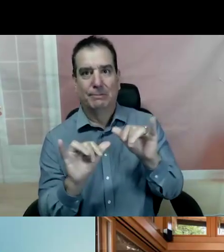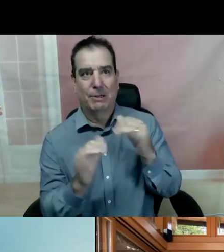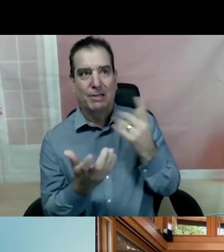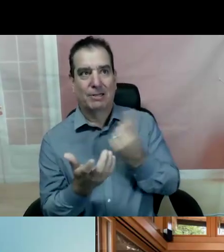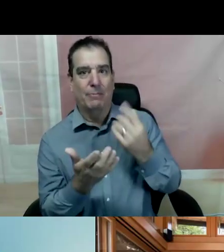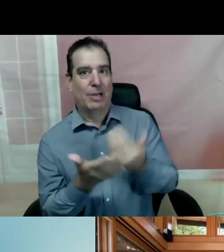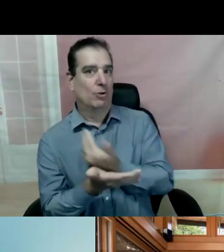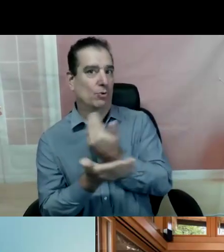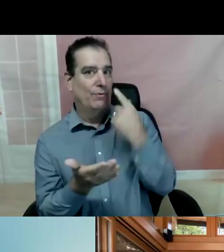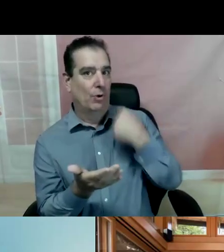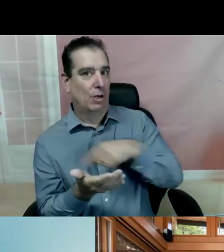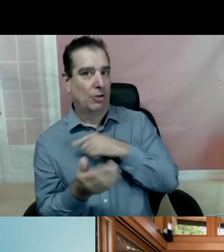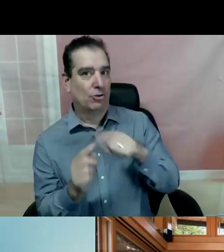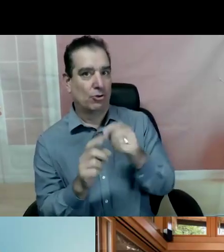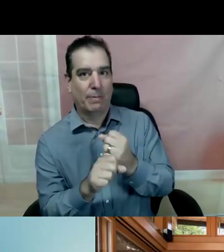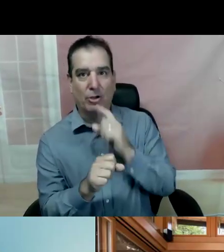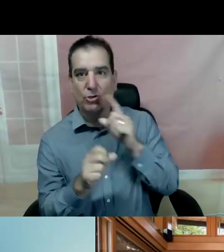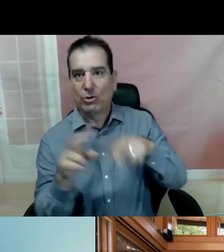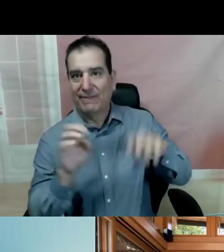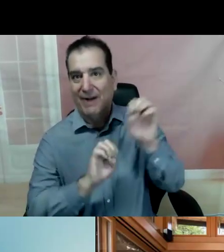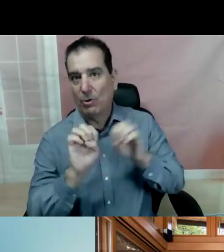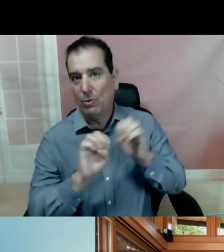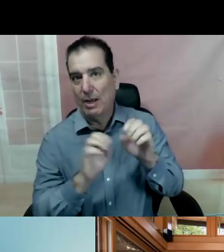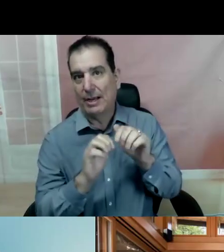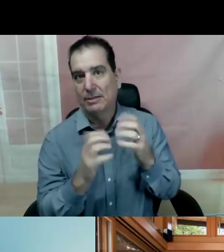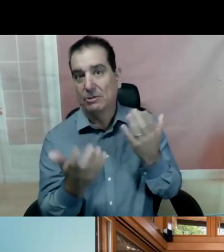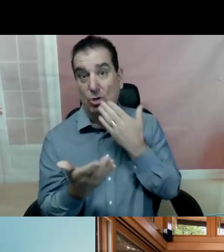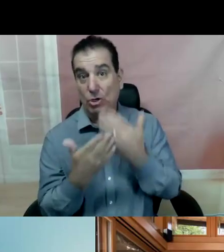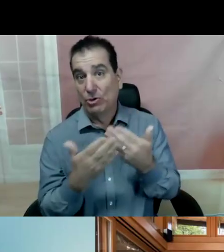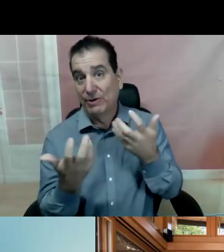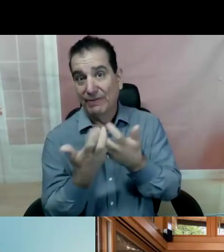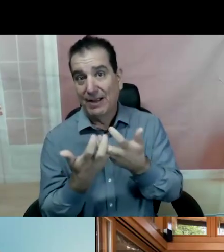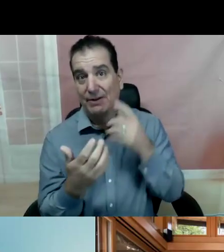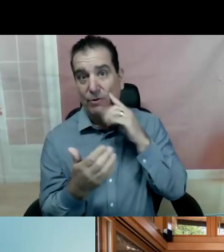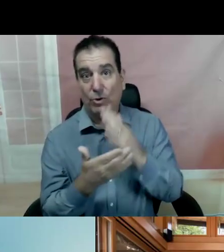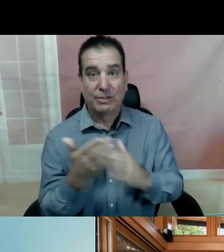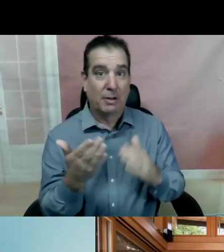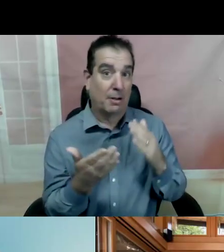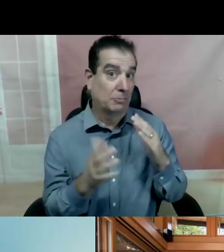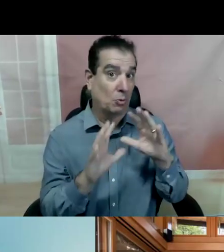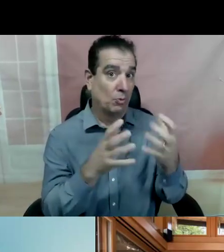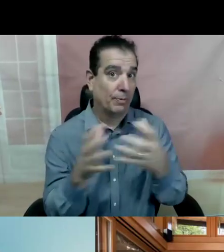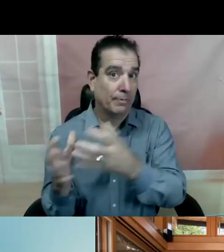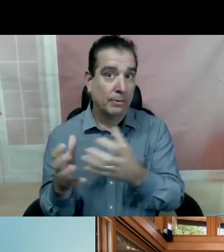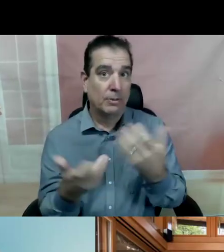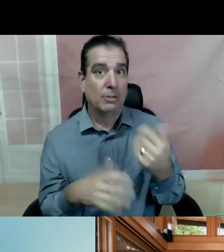AI. And it's something new for us, and we want to make sure that we evaluate that it's a good fit